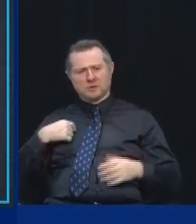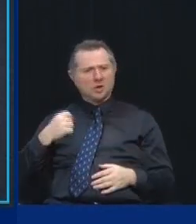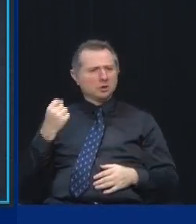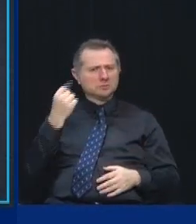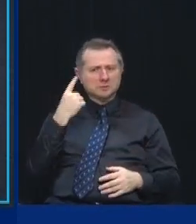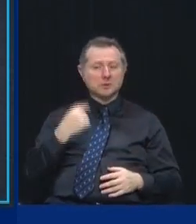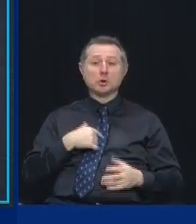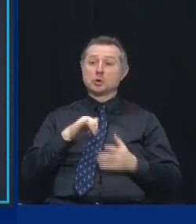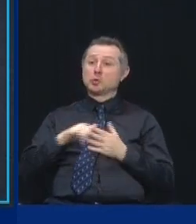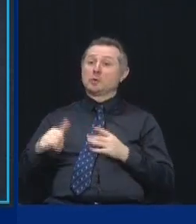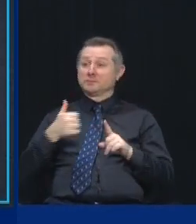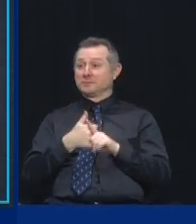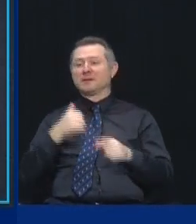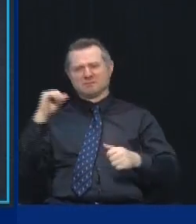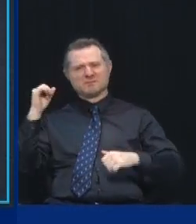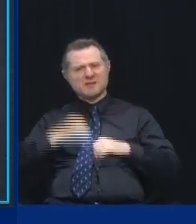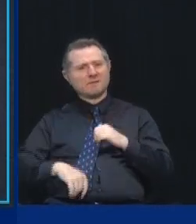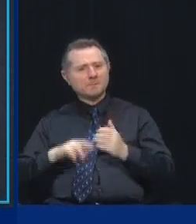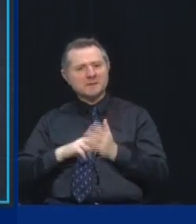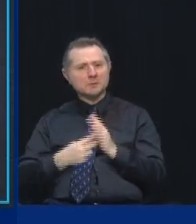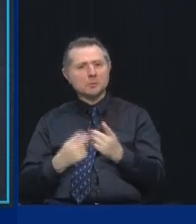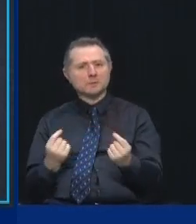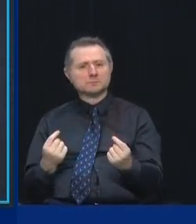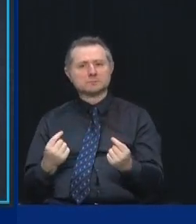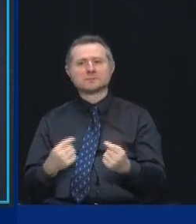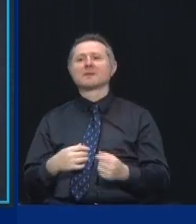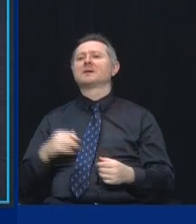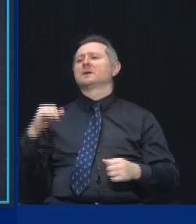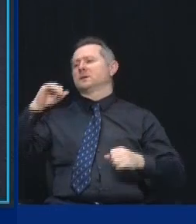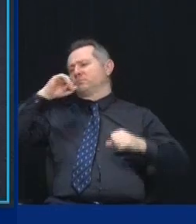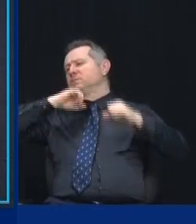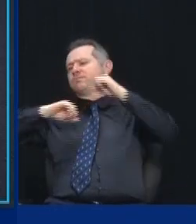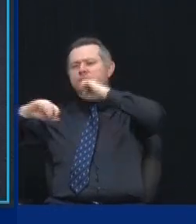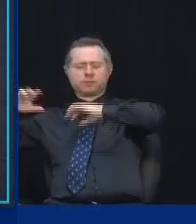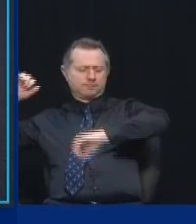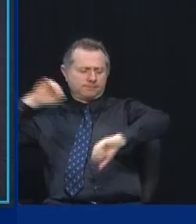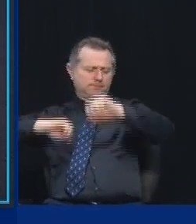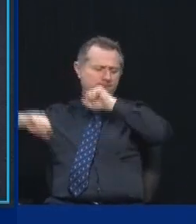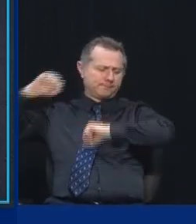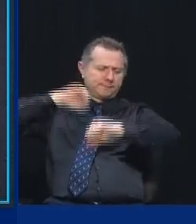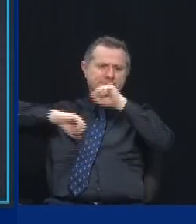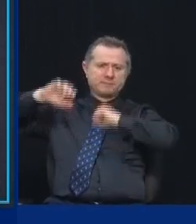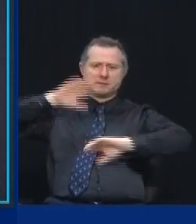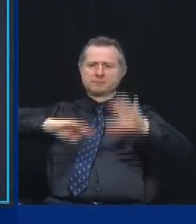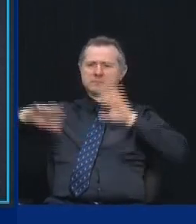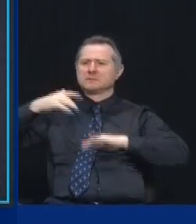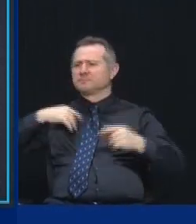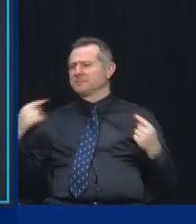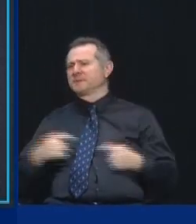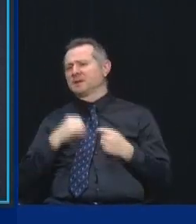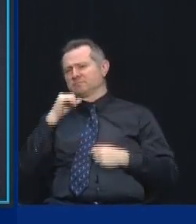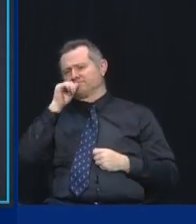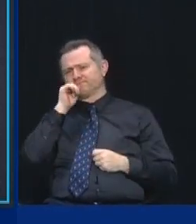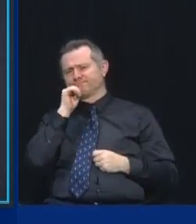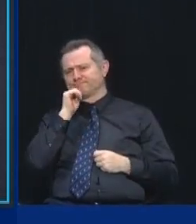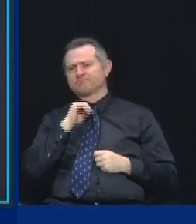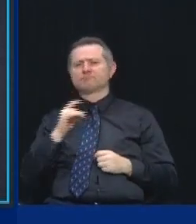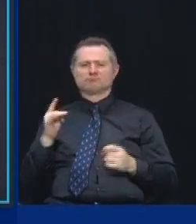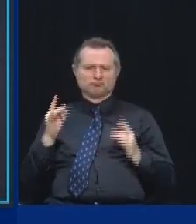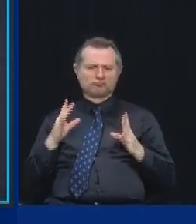BECAUSE IT WAS PERFECT. THERE WAS A LOT OF WORK TO DO. AND PART OF BEING NEW YORK TOUGH IS, YEAH, YOU KNOCKED US DOWN.